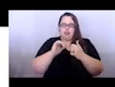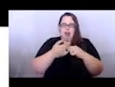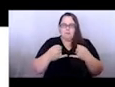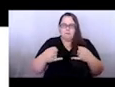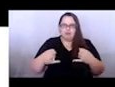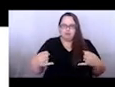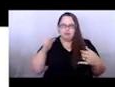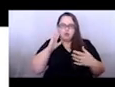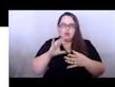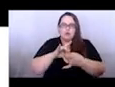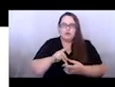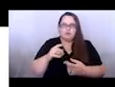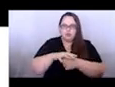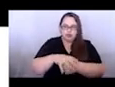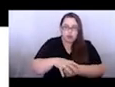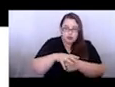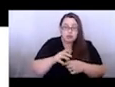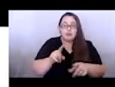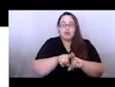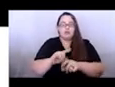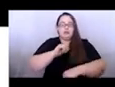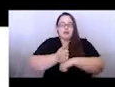and how to set healthier boundaries to manage your stress.